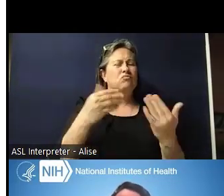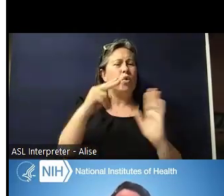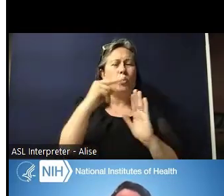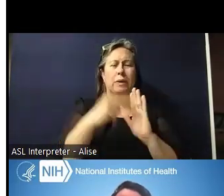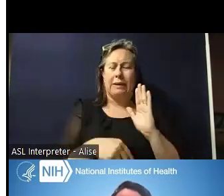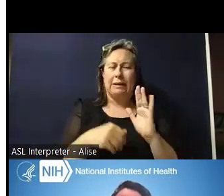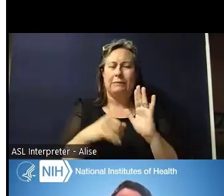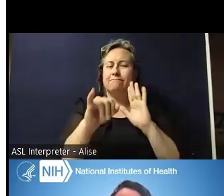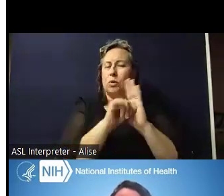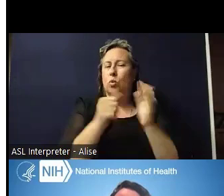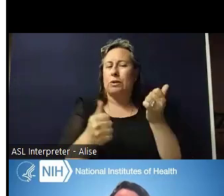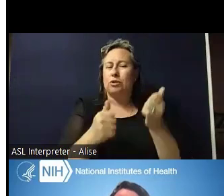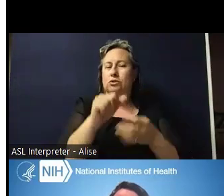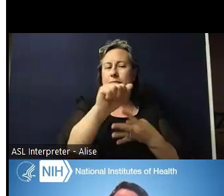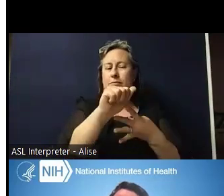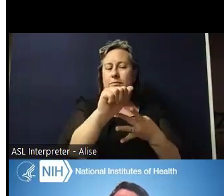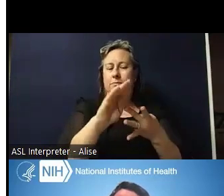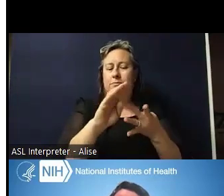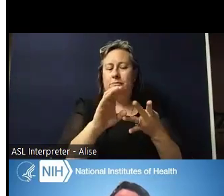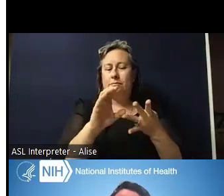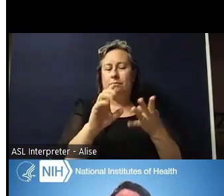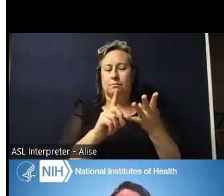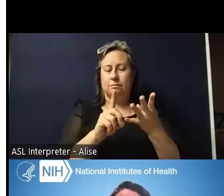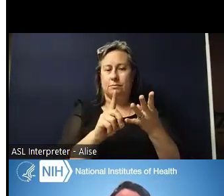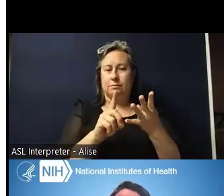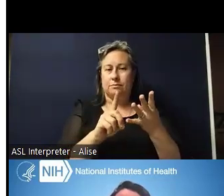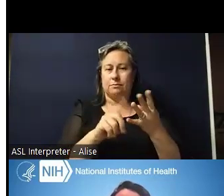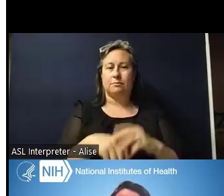which of the elements below should be outlined in the subaward agreement.